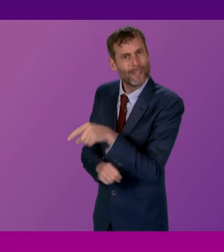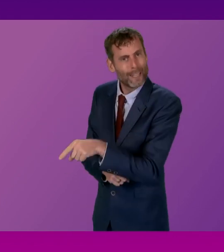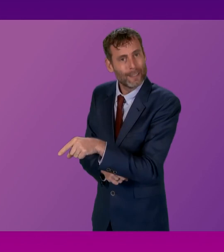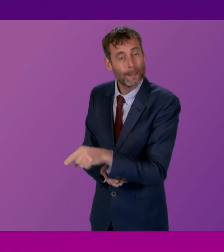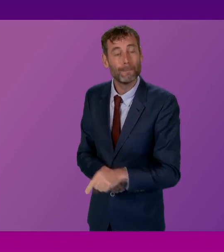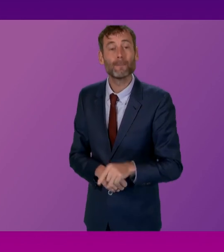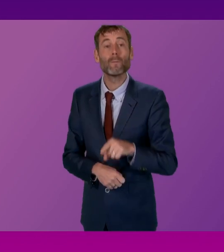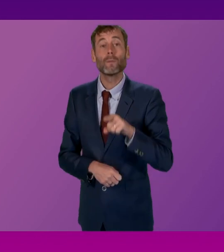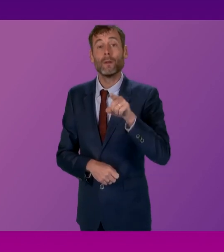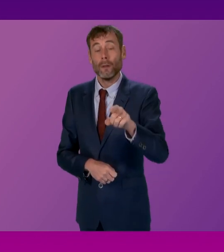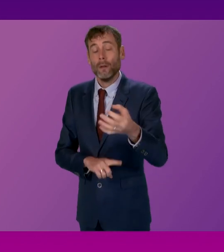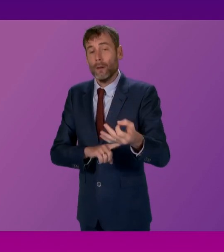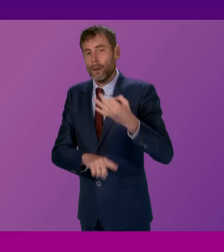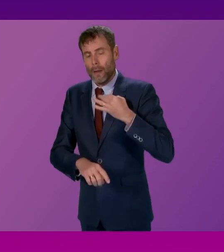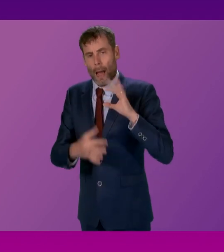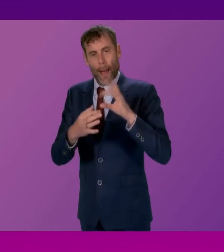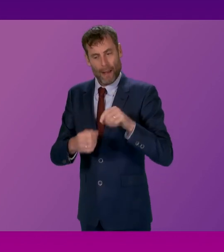Anas Sarwar has also asked me about the organisation.